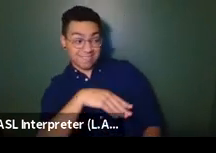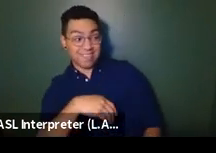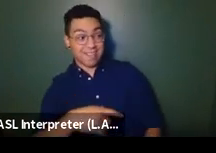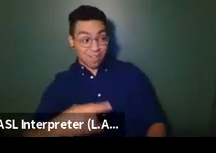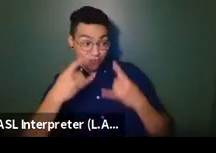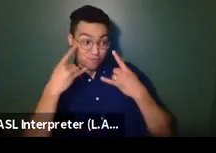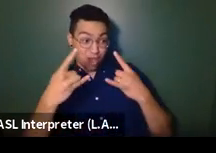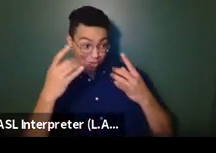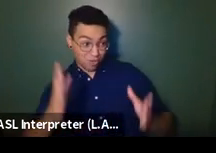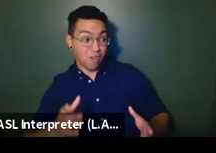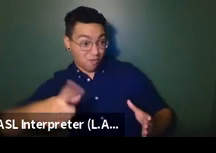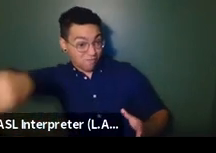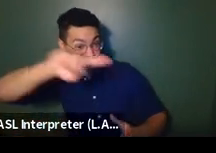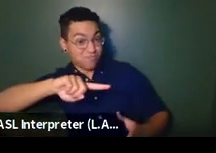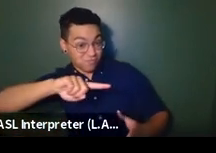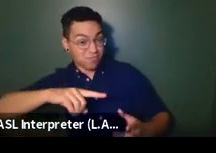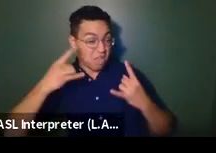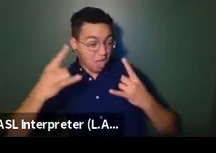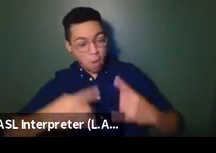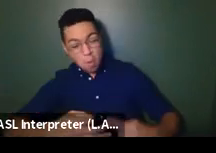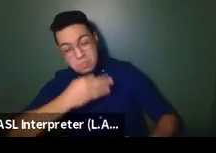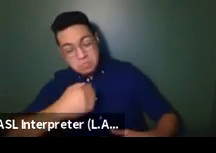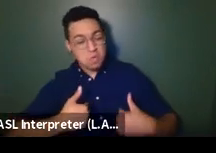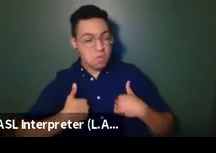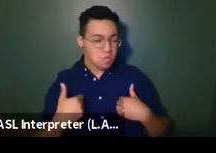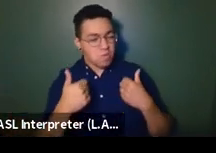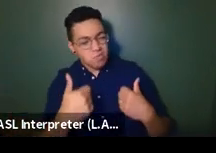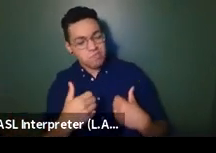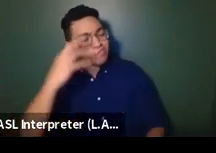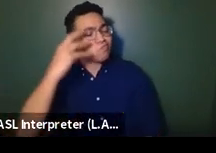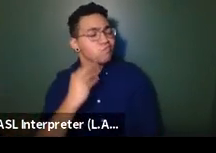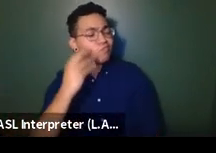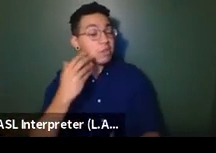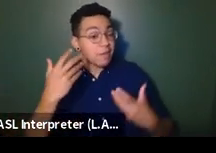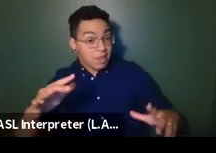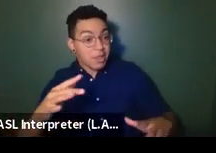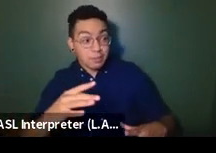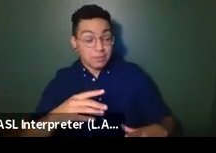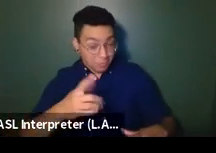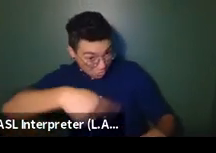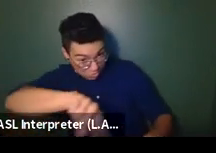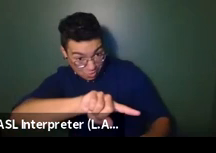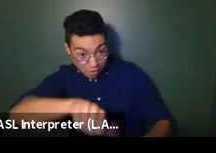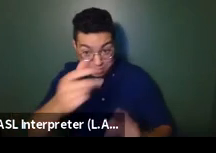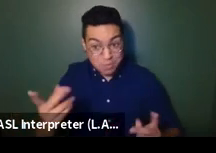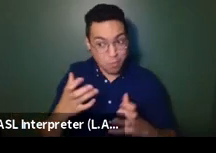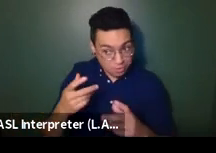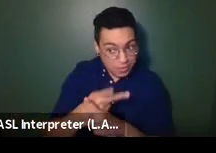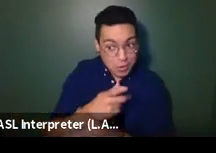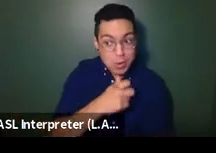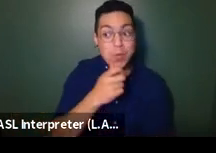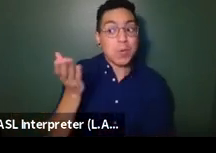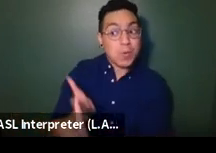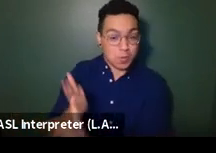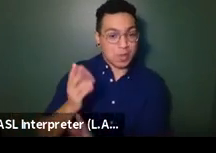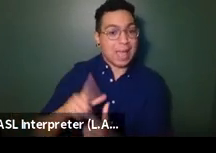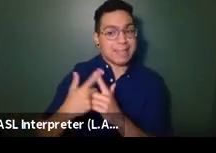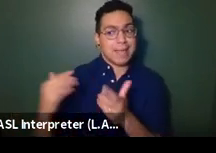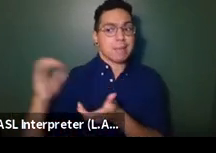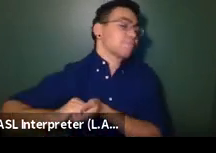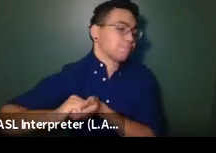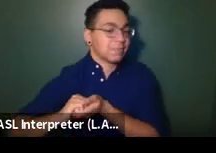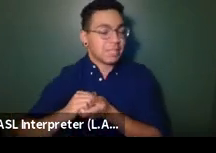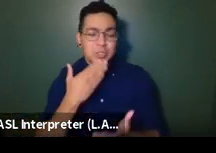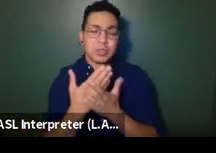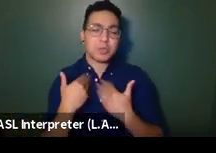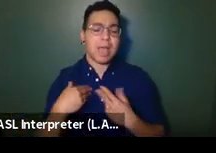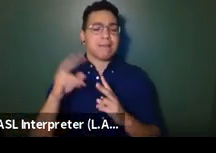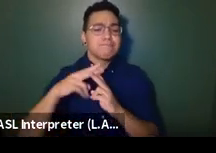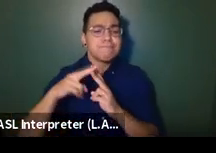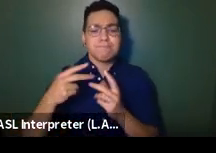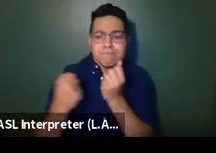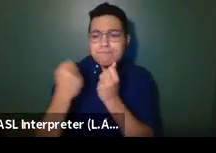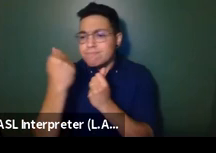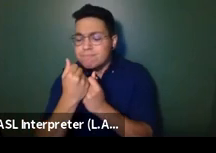ESD 189 - Amy Colburn: Folks that you want to find out who are those people and maybe you guys could collaborate together to figure out. It's always nice to have a buddy while you're doing some of this LM s planning and figuring out how it all works.